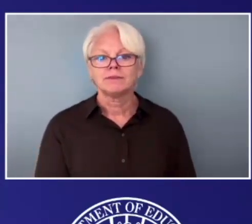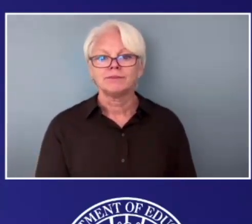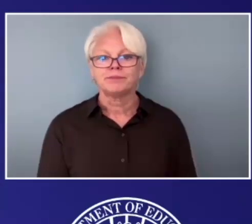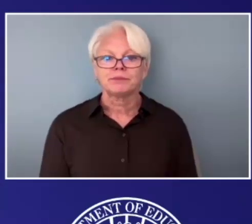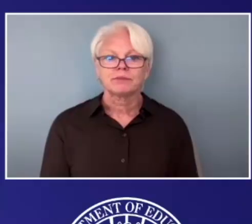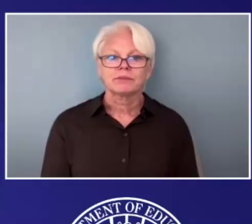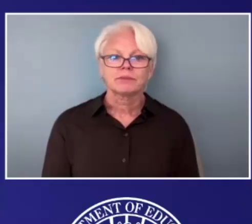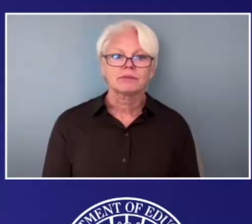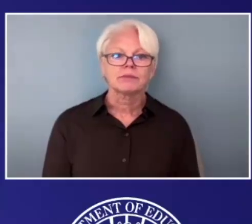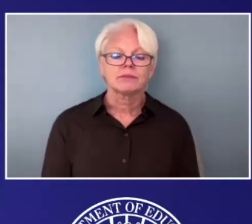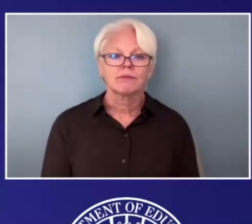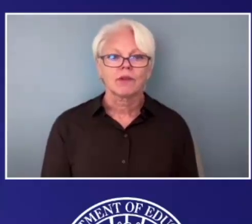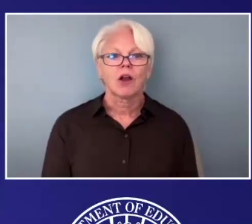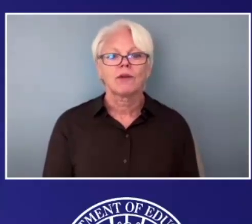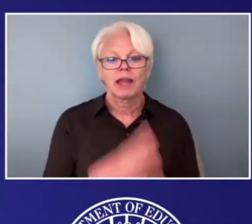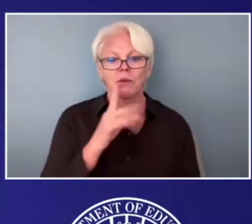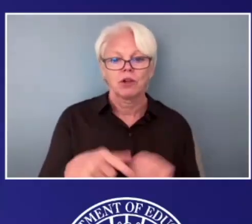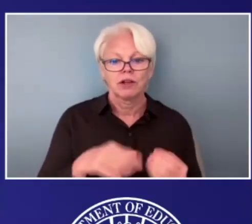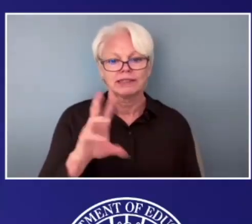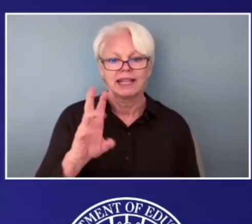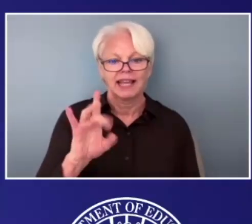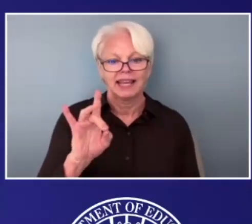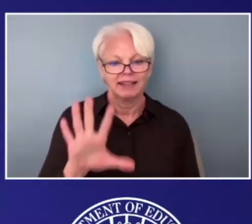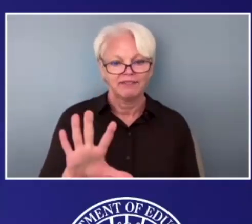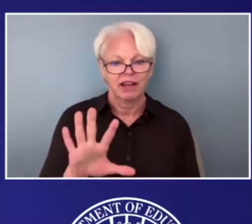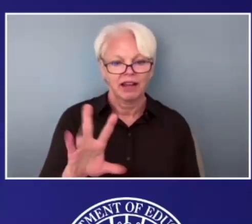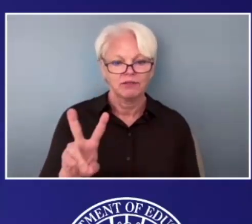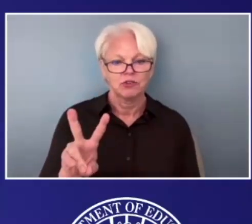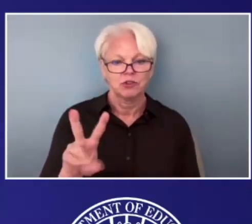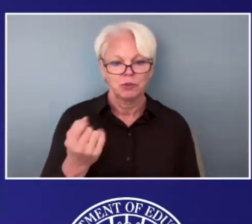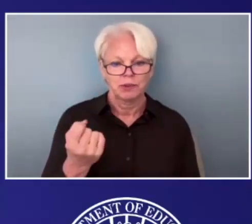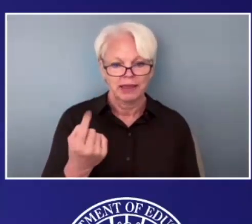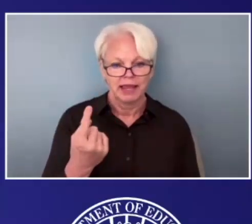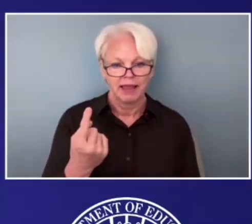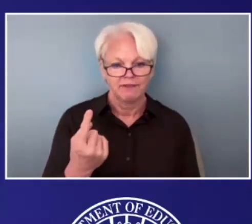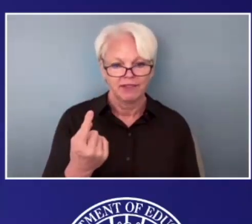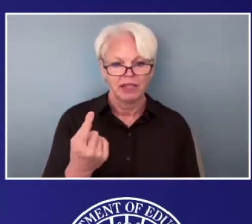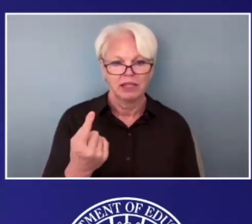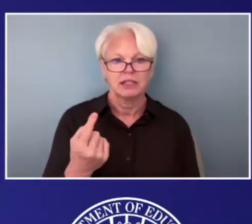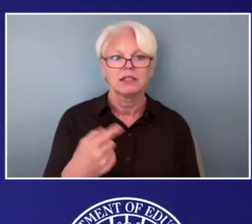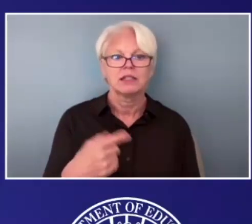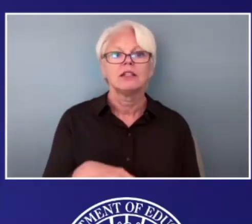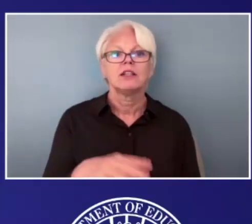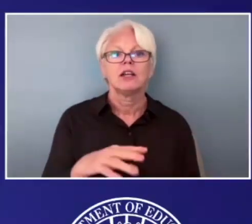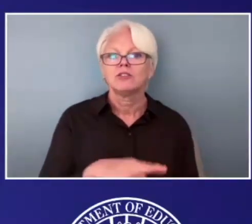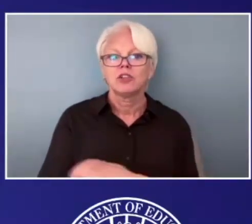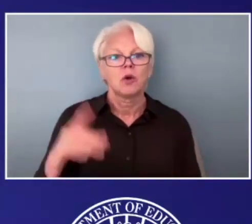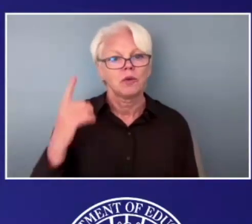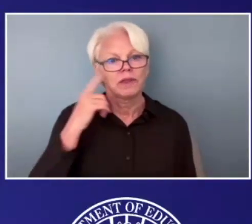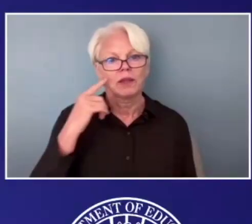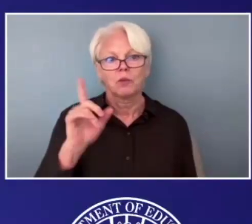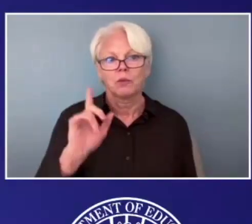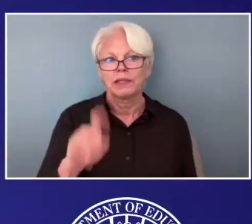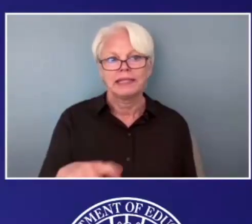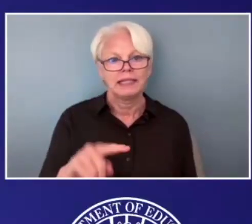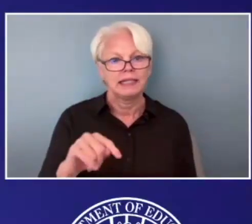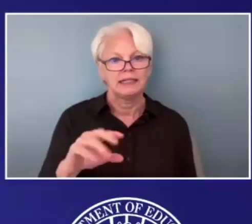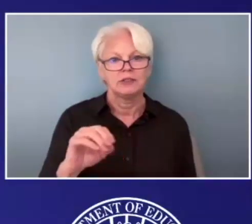We've talked about 685.211, so I don't think we need to refer back to